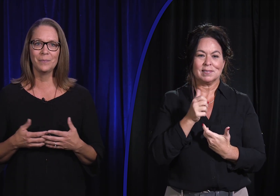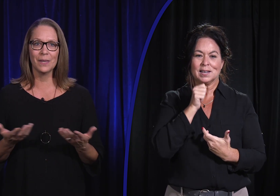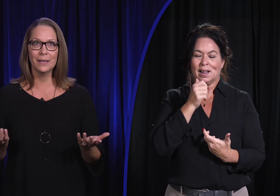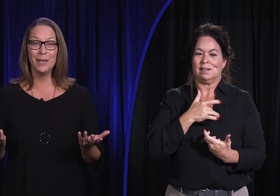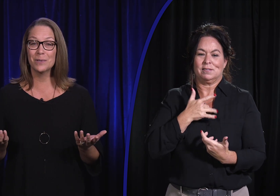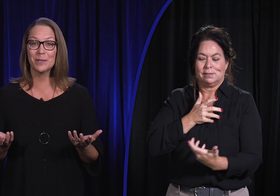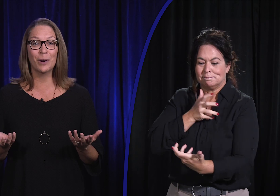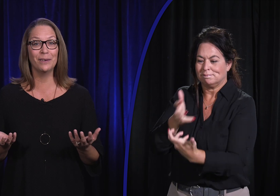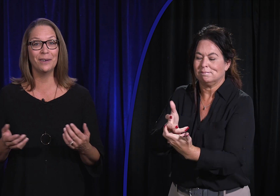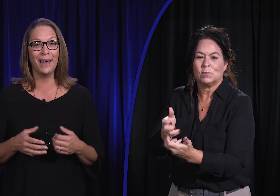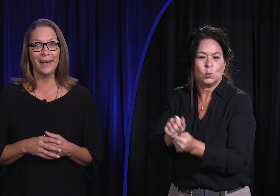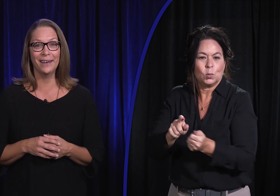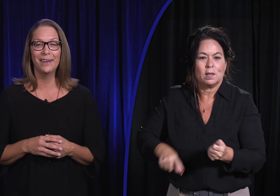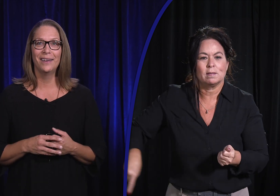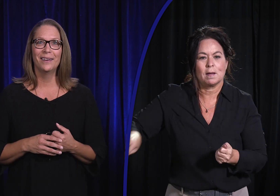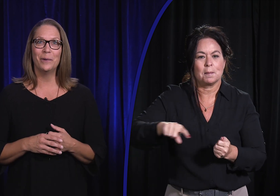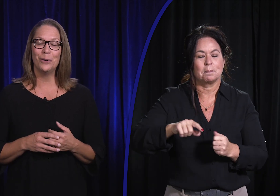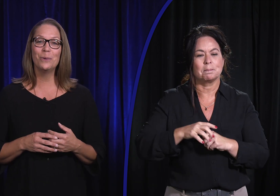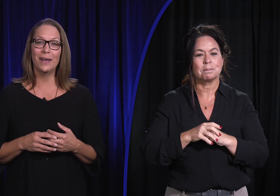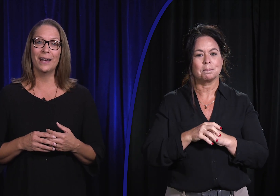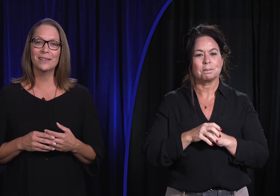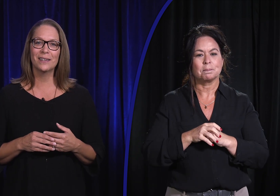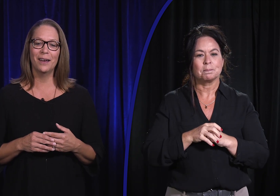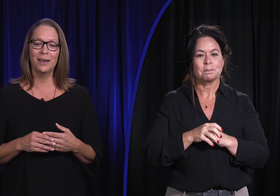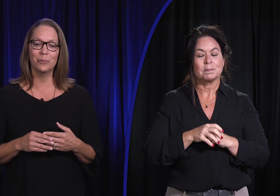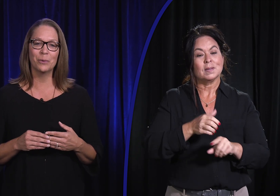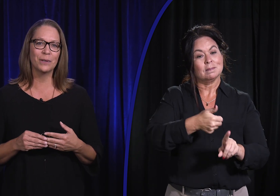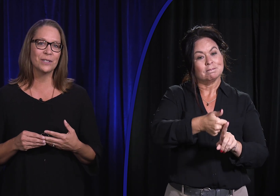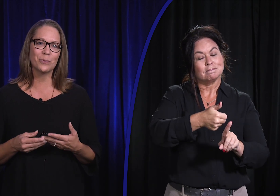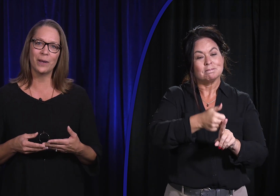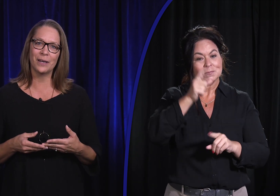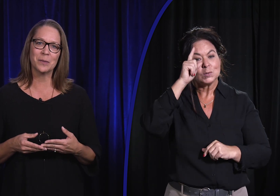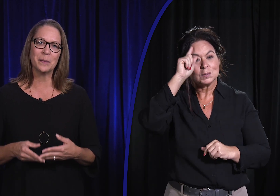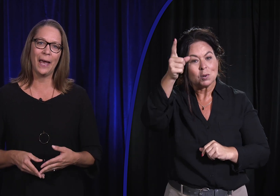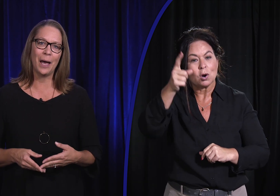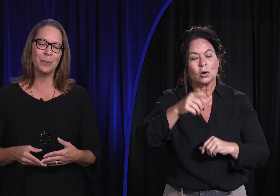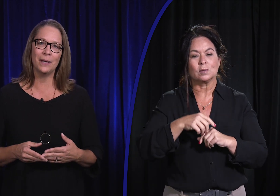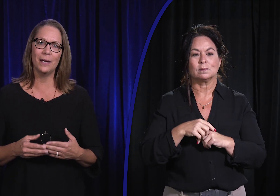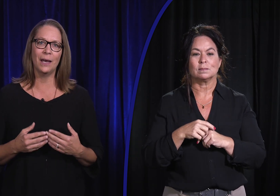He was a smart little guy, we knew that and we really just wanted him to be happy